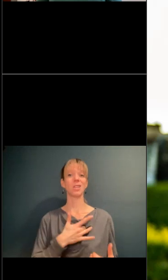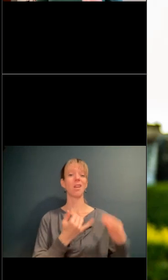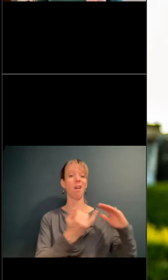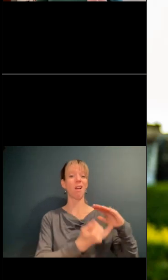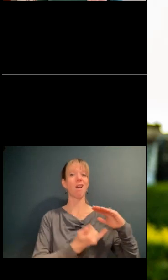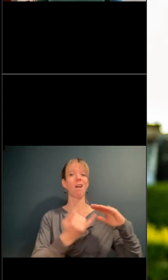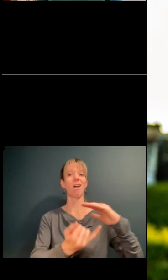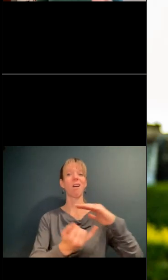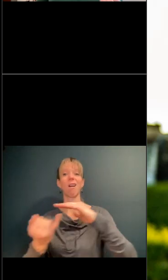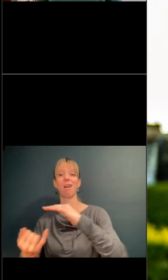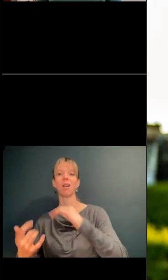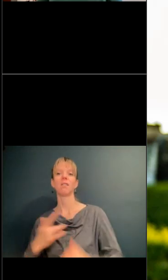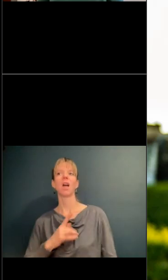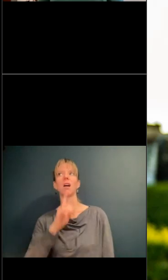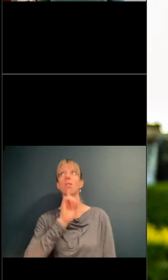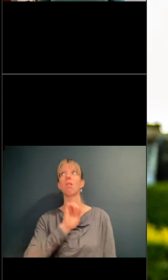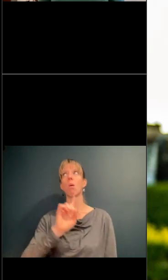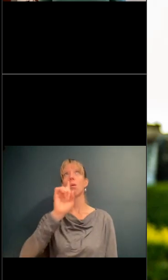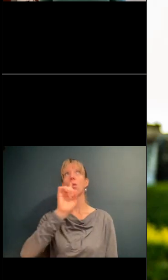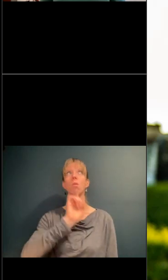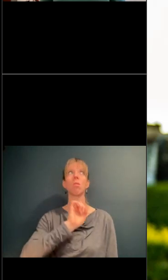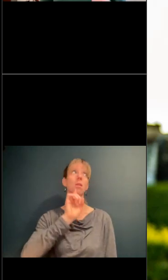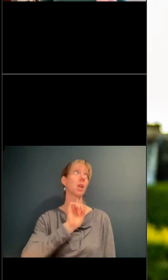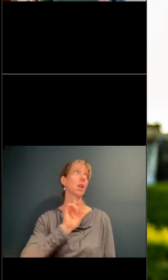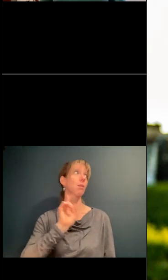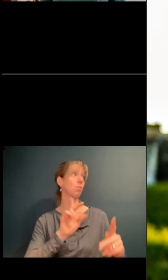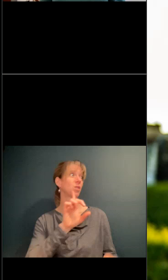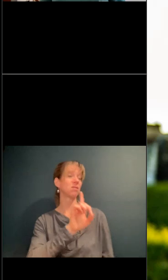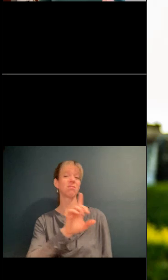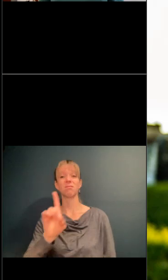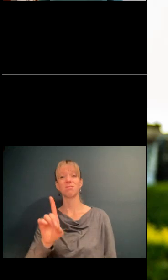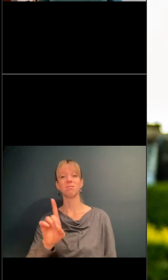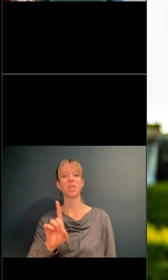and for some people with developmental disabilities this is even more amplified.